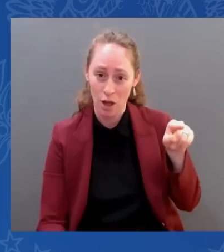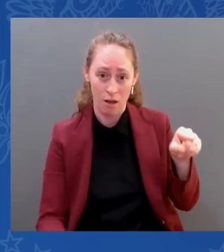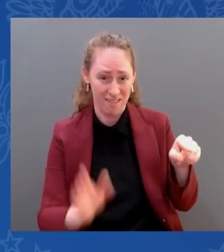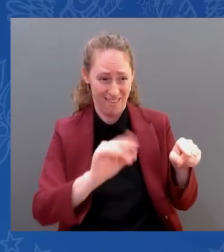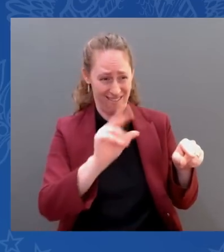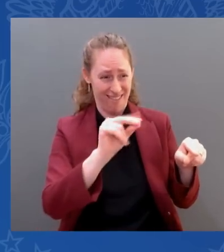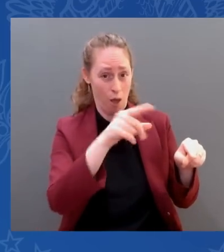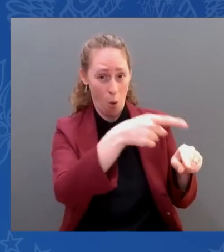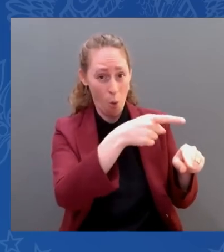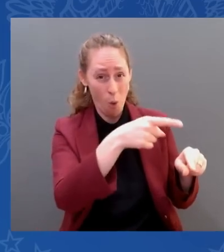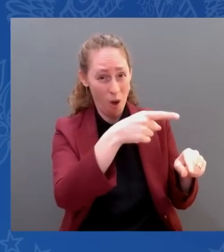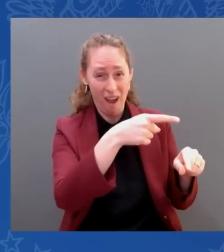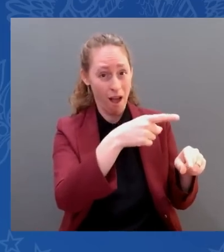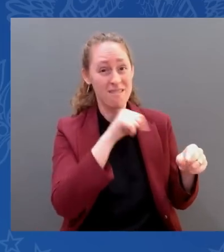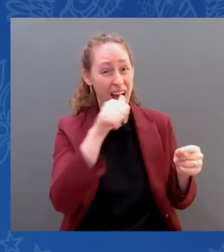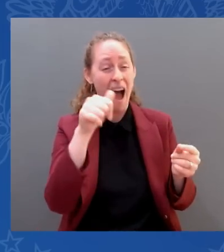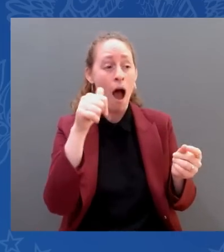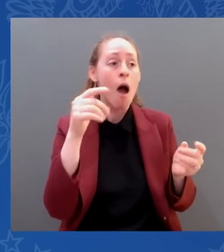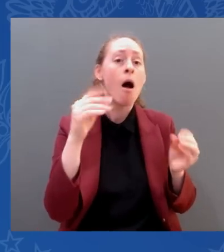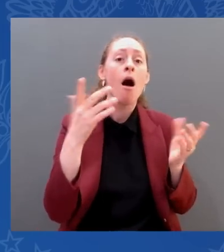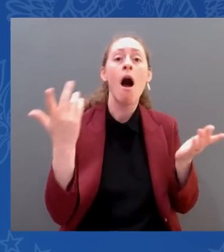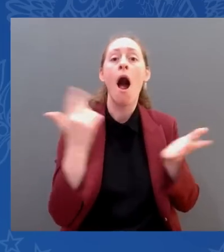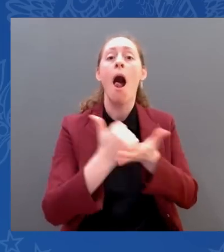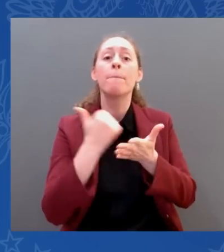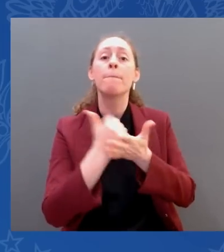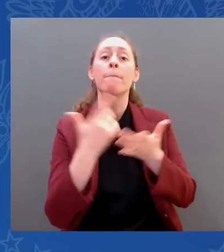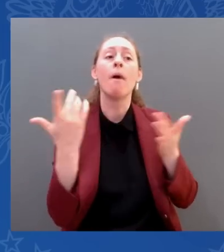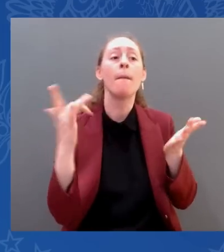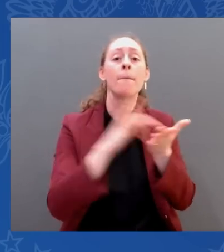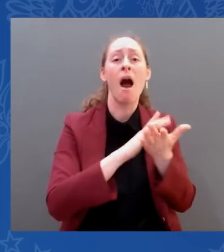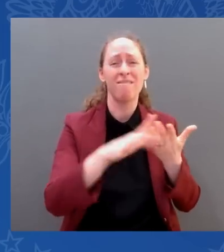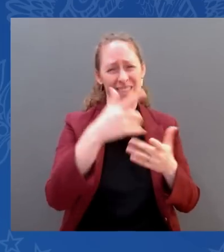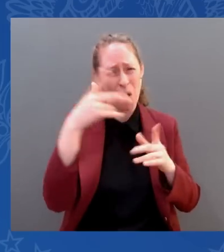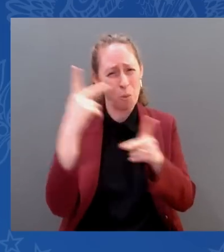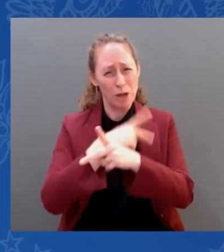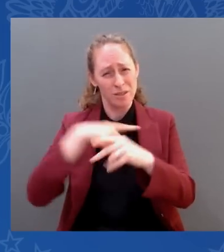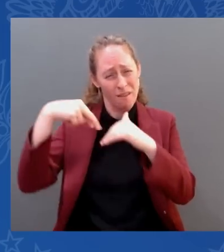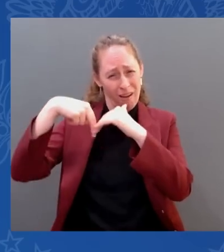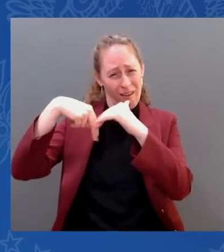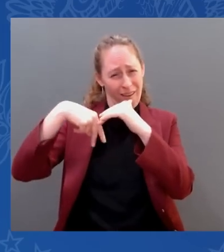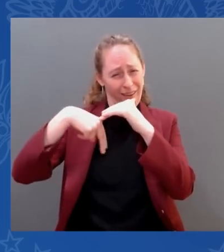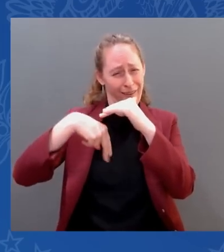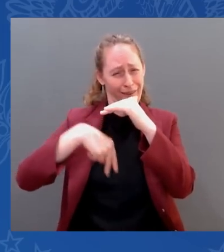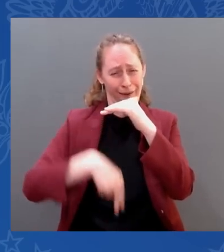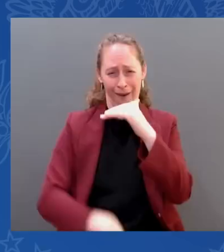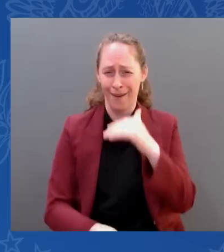Because of the progress, America can tackle inflation from a position of strength unlike any other country in the world,